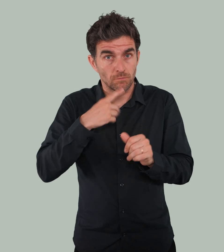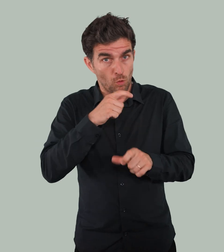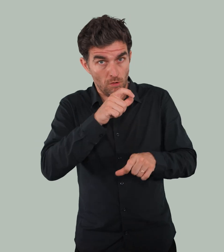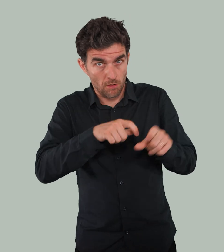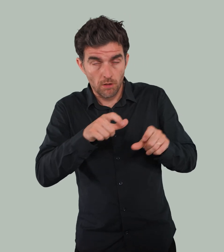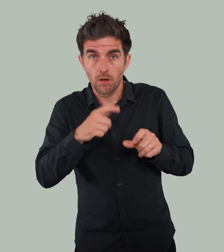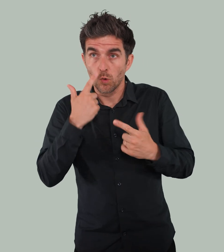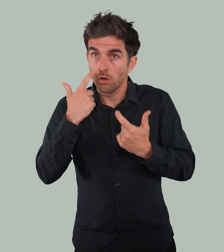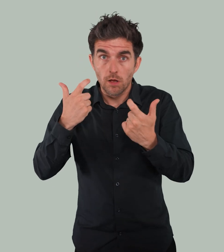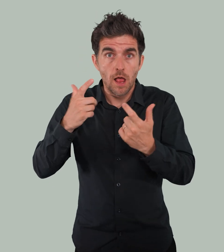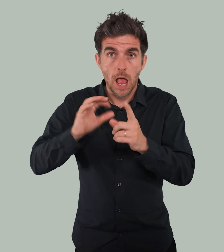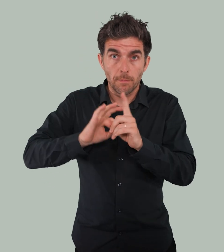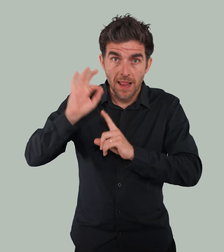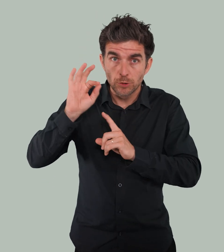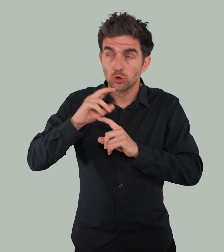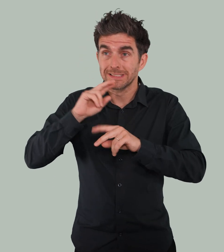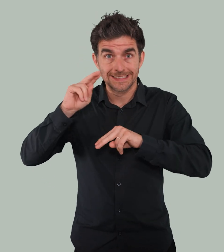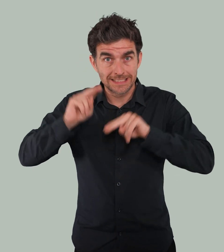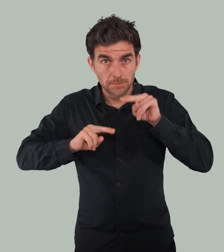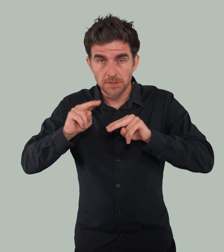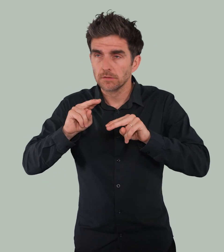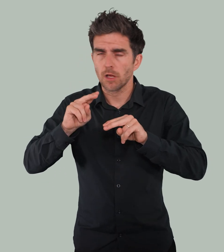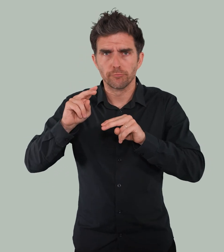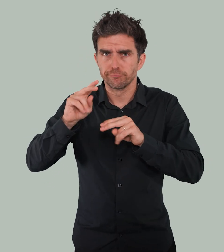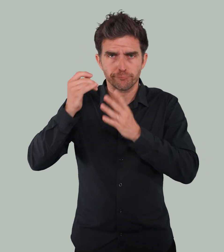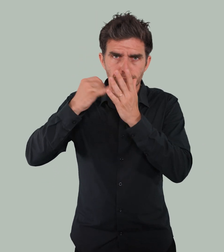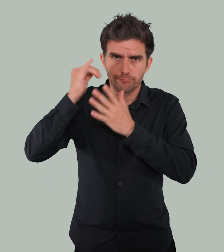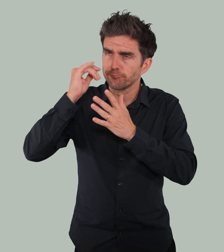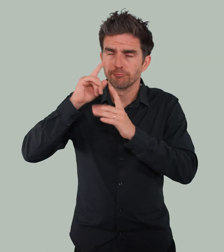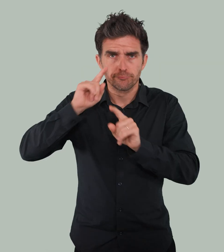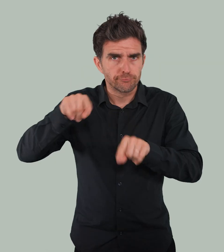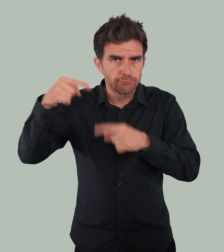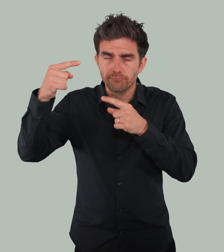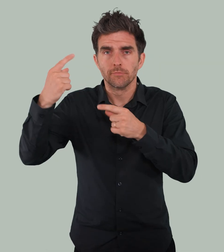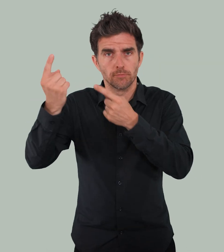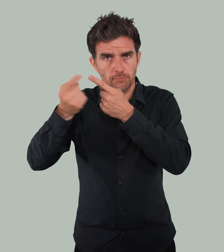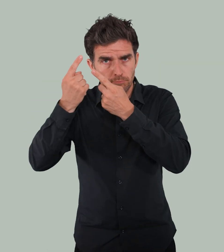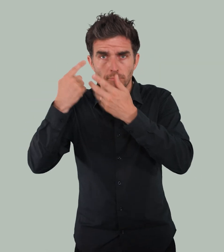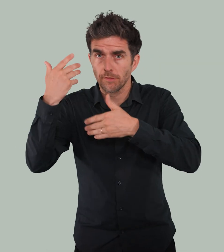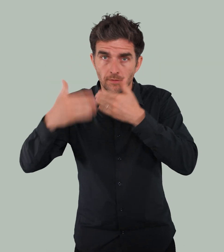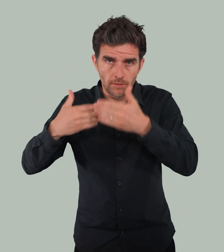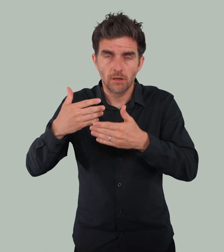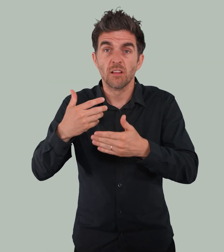individuals navigate applications, assessments and disputes.